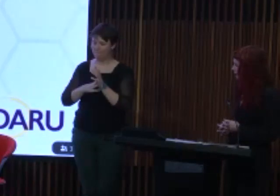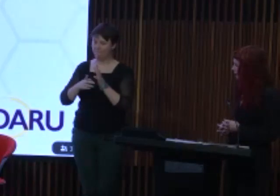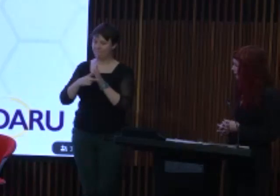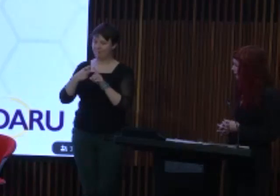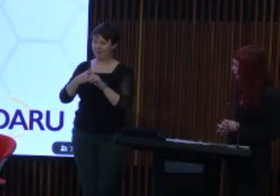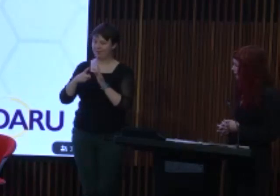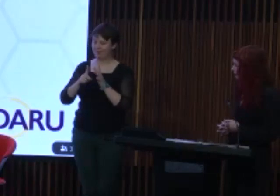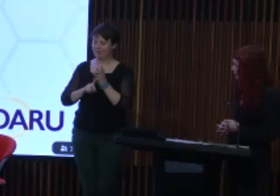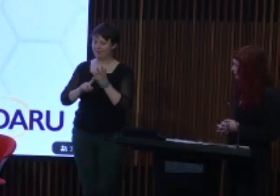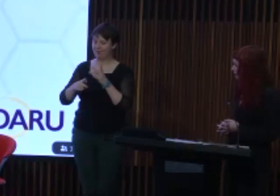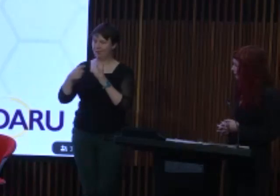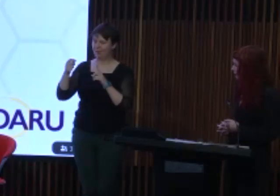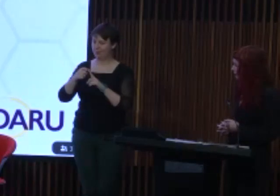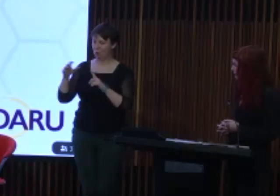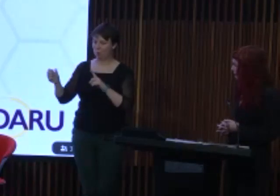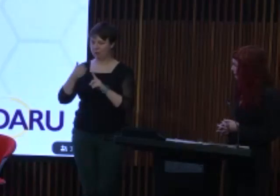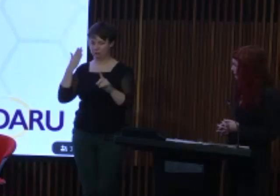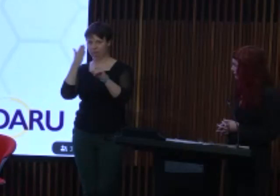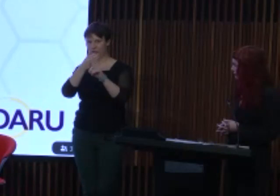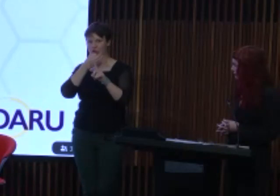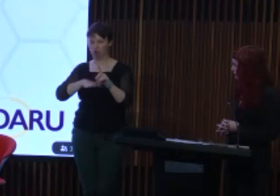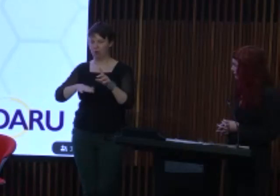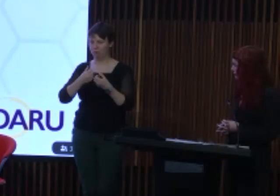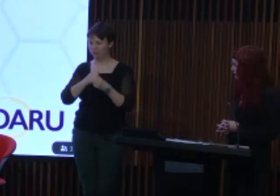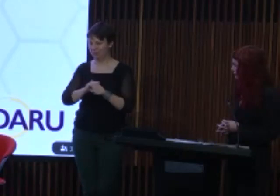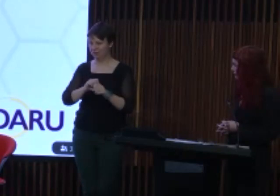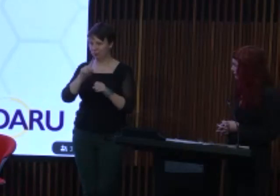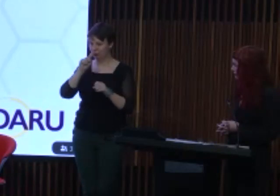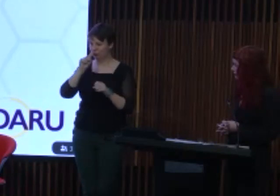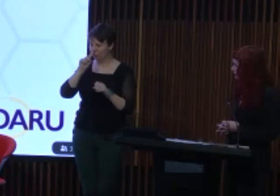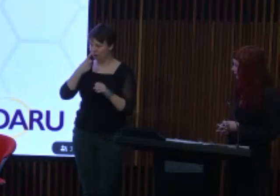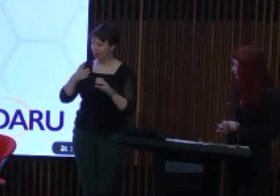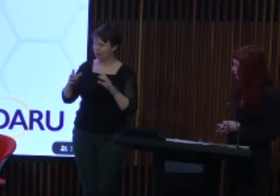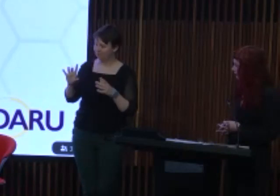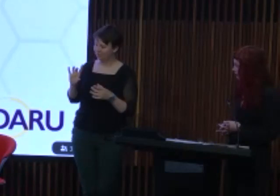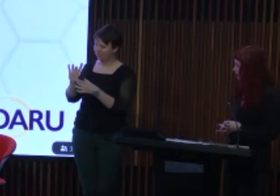That has to go through child protection. It's very difficult to get to Commission reports.